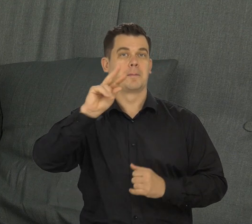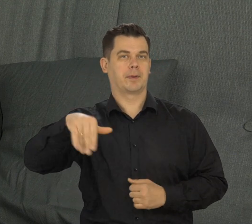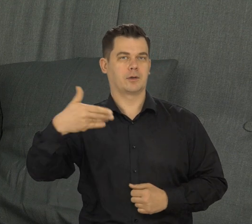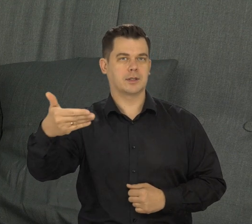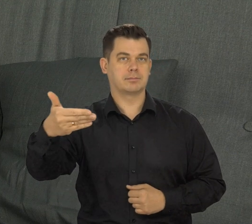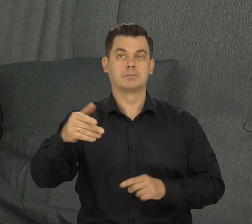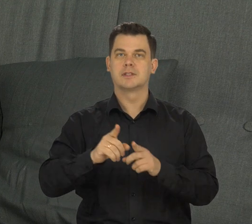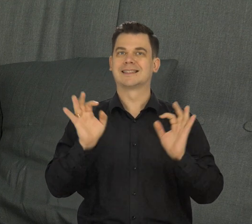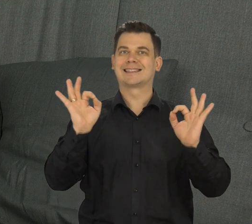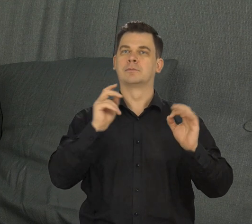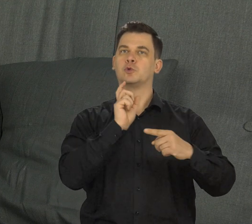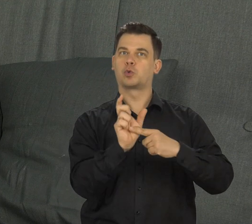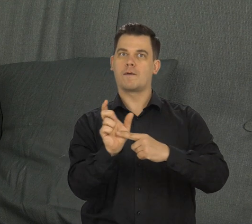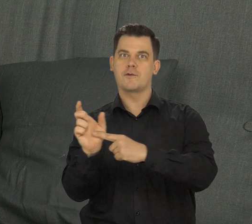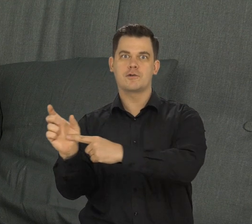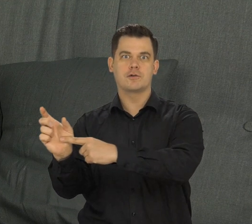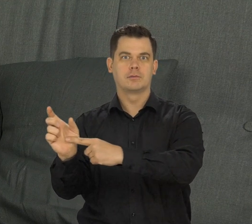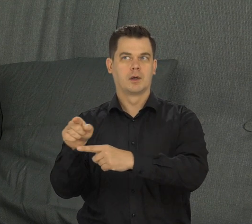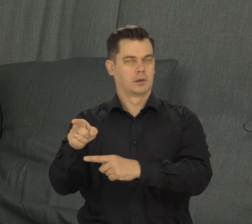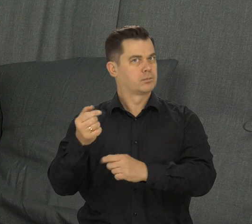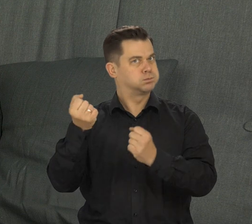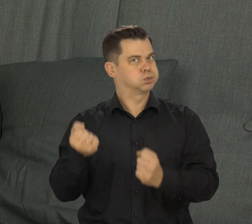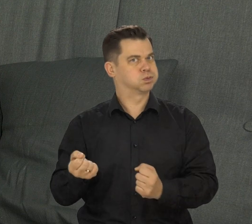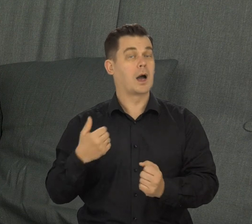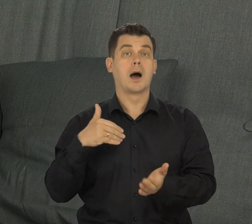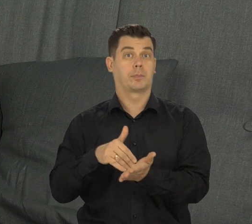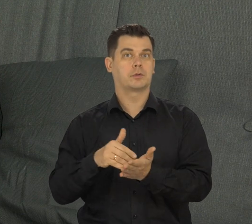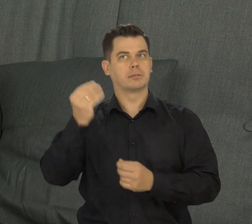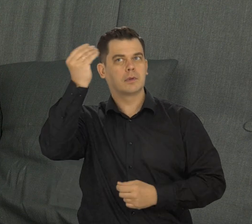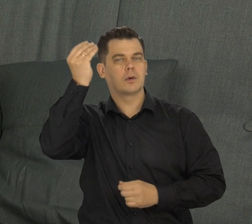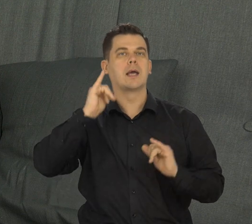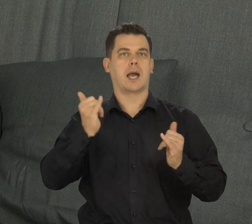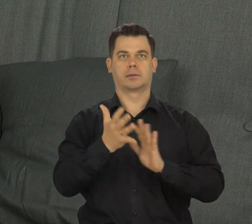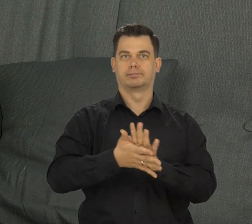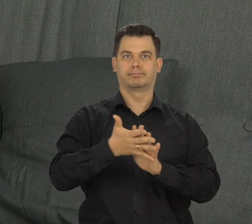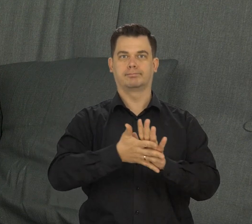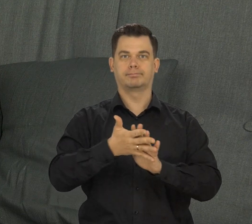and specialized vocabulary, Knowledge of which is essential in the work I do.